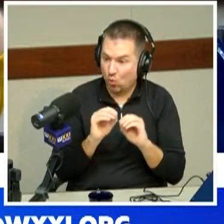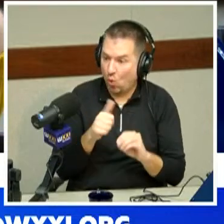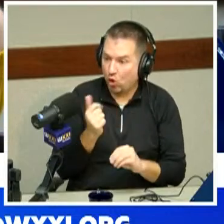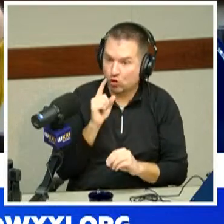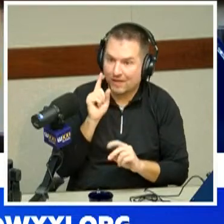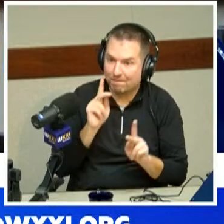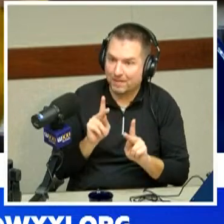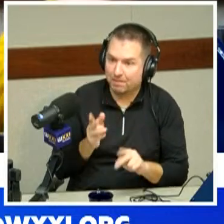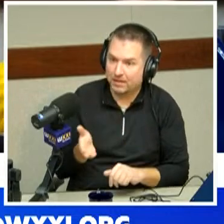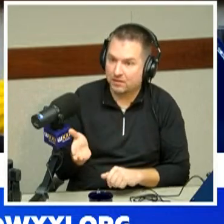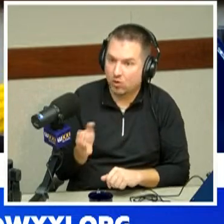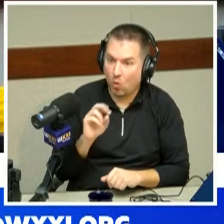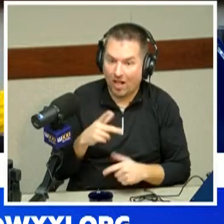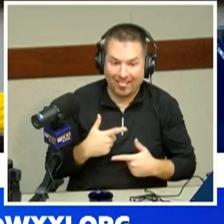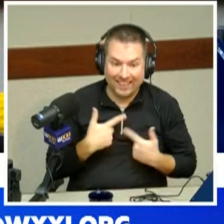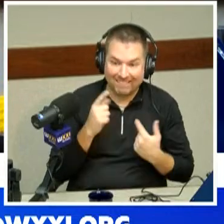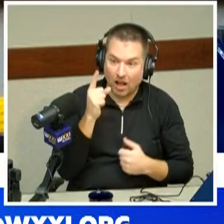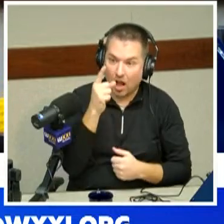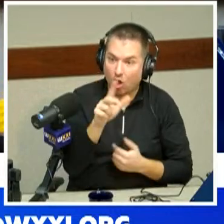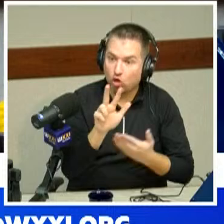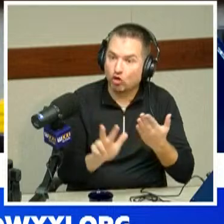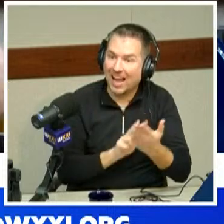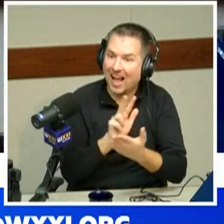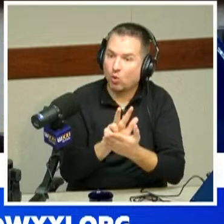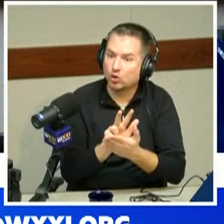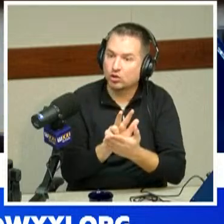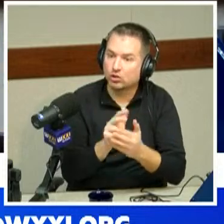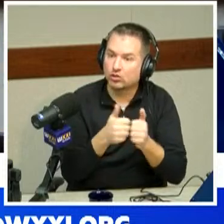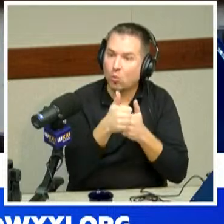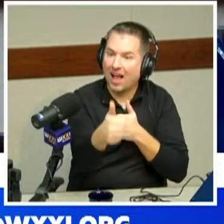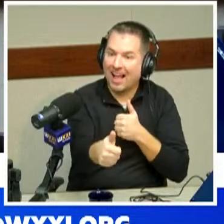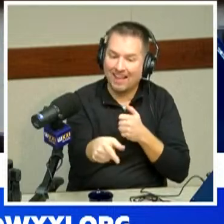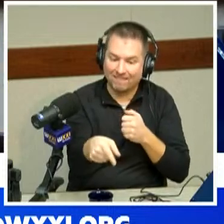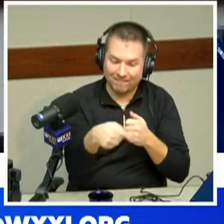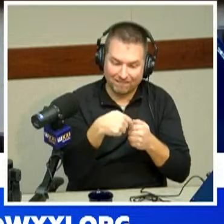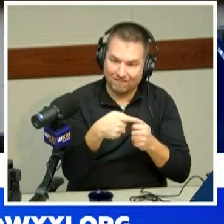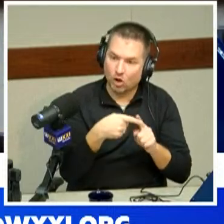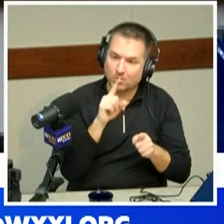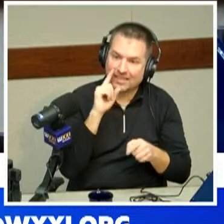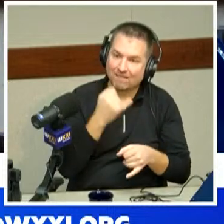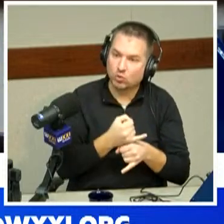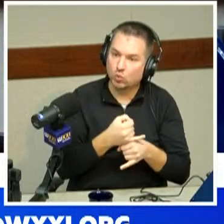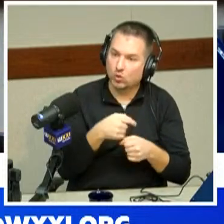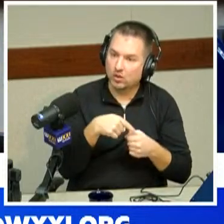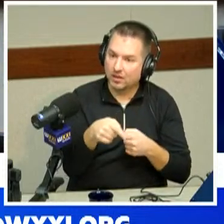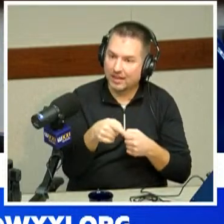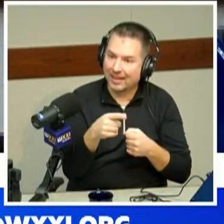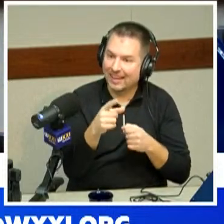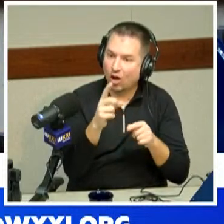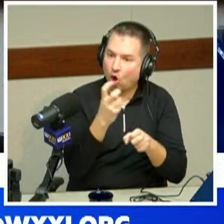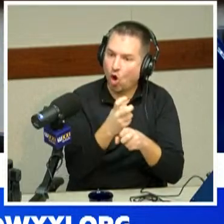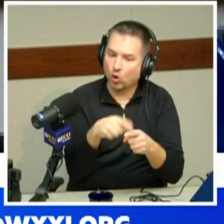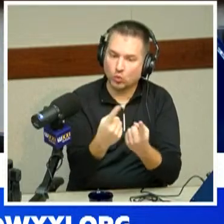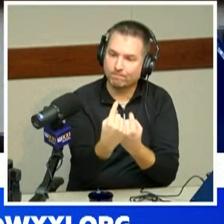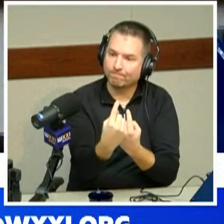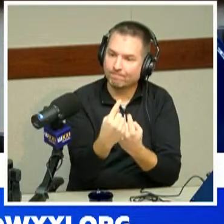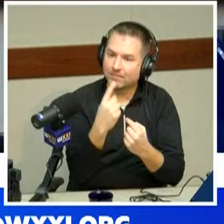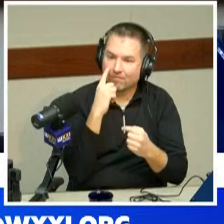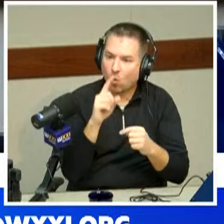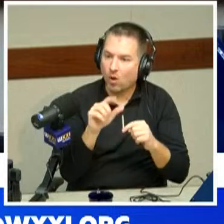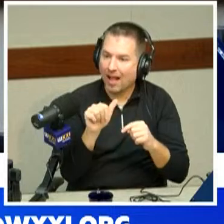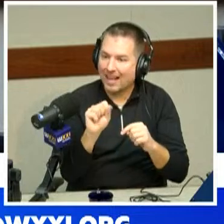live three hours from a school for the deaf where those types of um um resources can can benefit